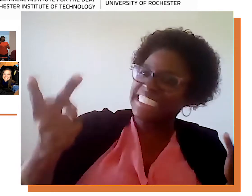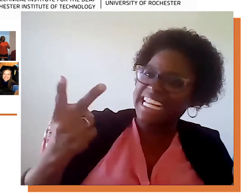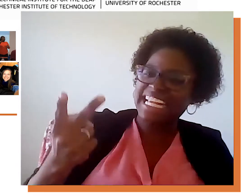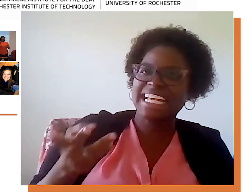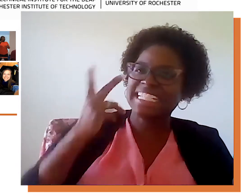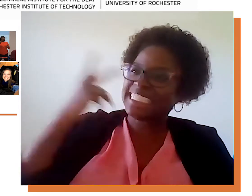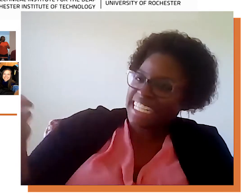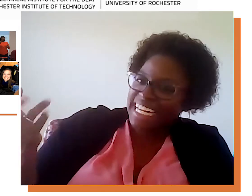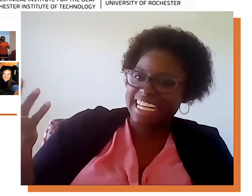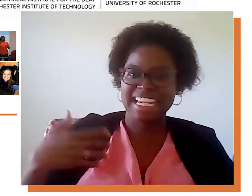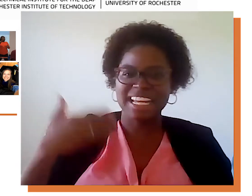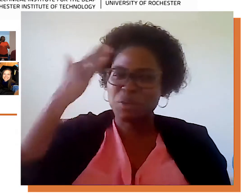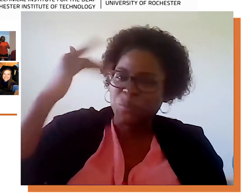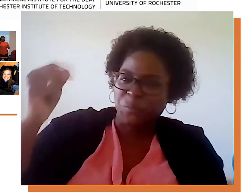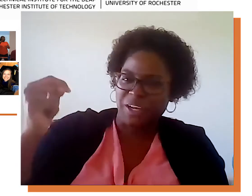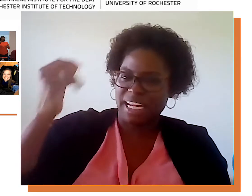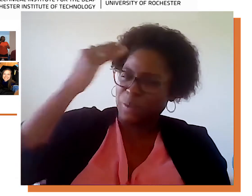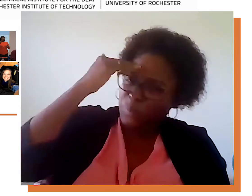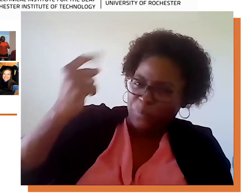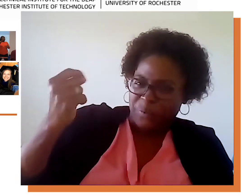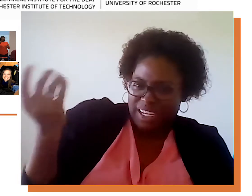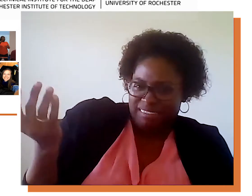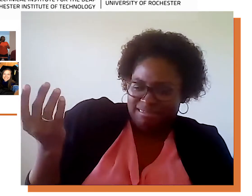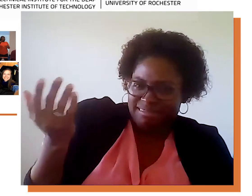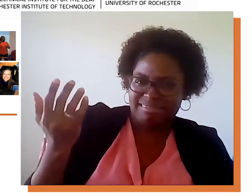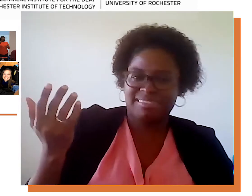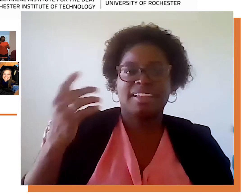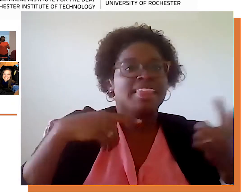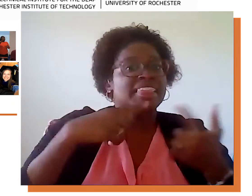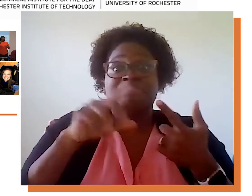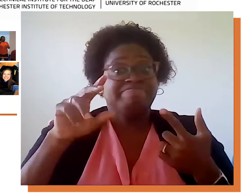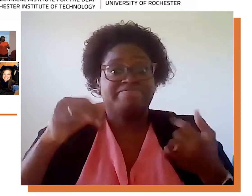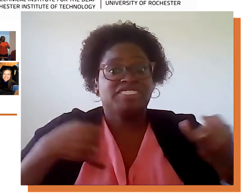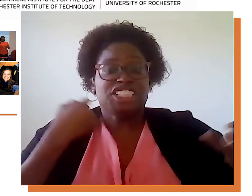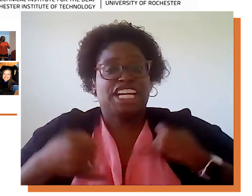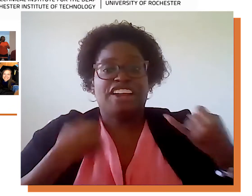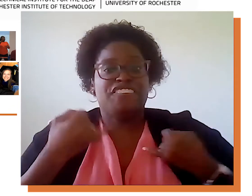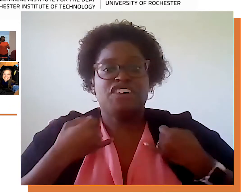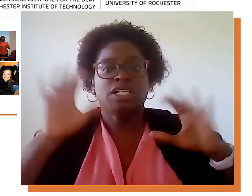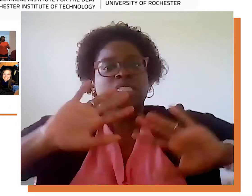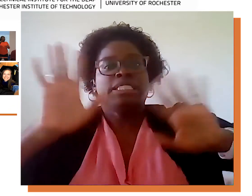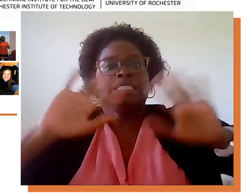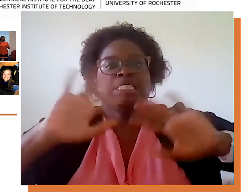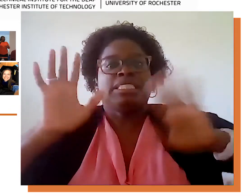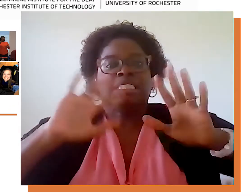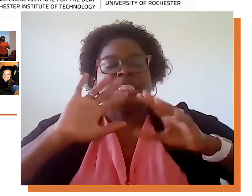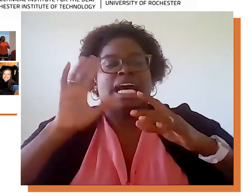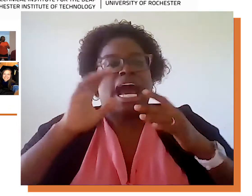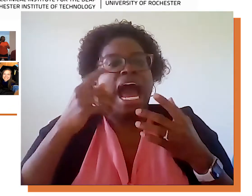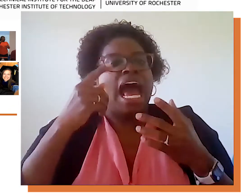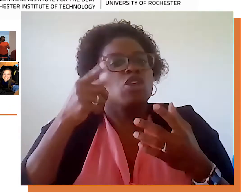And so I said, "I knew it. I knew it. See, this is what I thought would happen." But Jennifer said, "No, no, no, no."